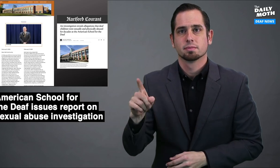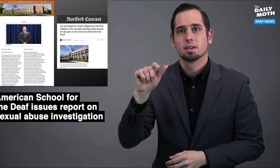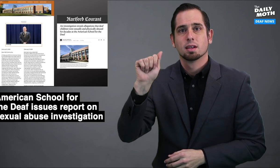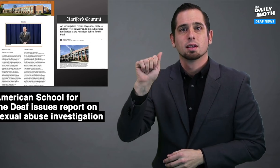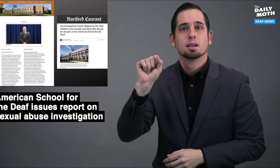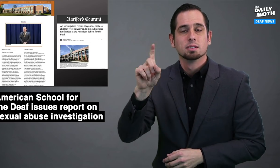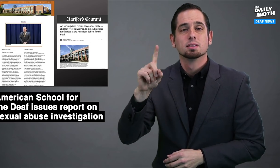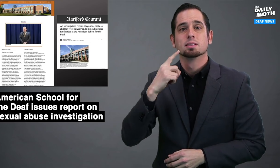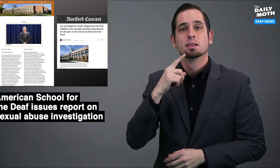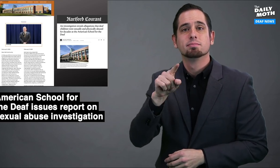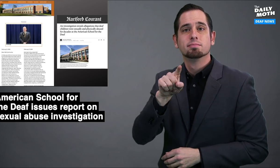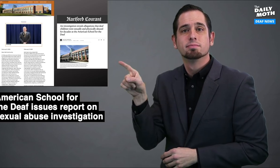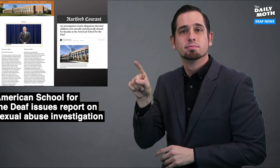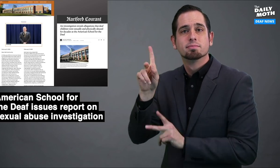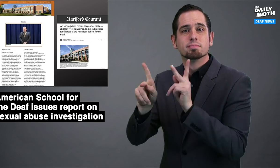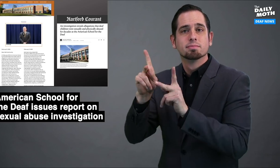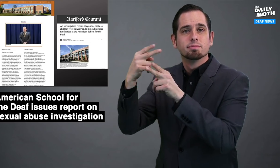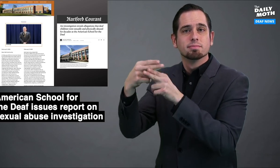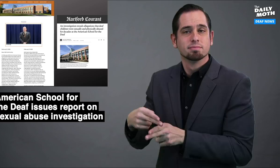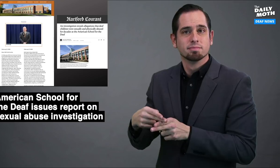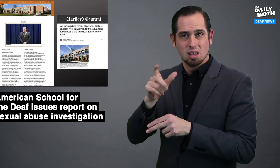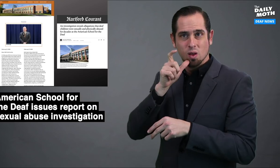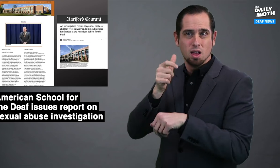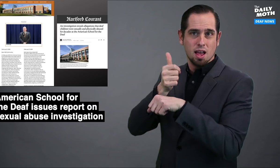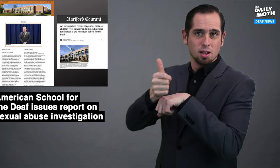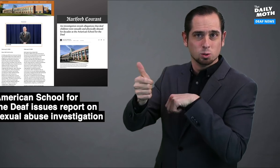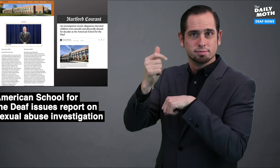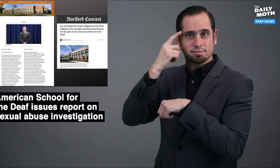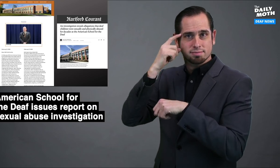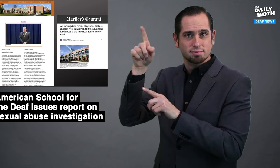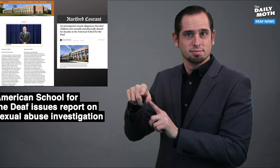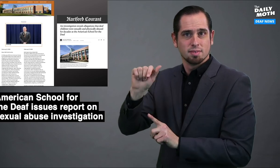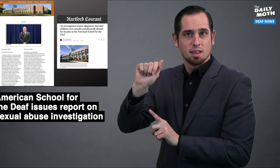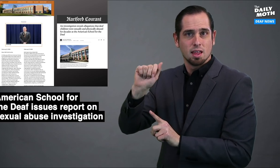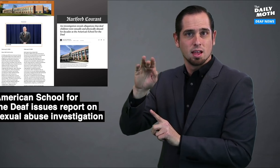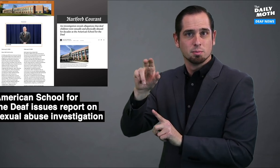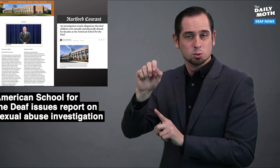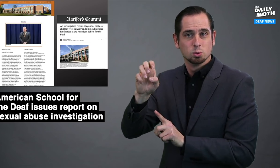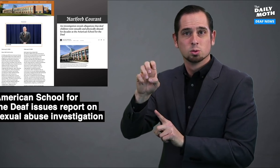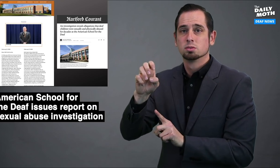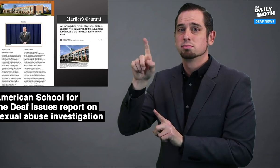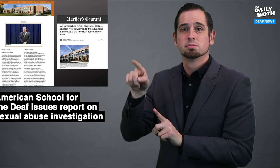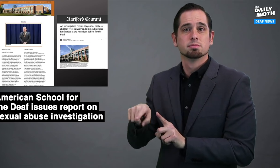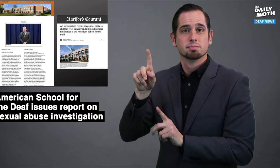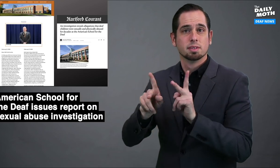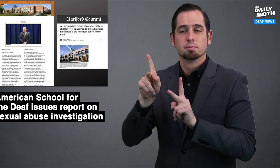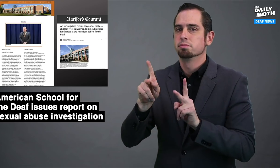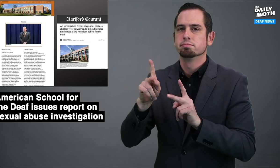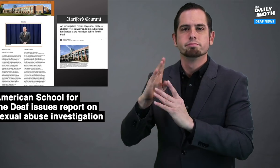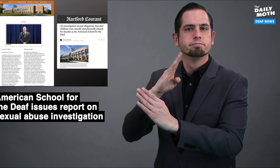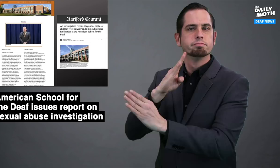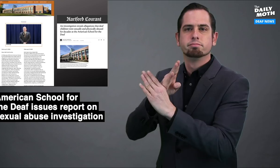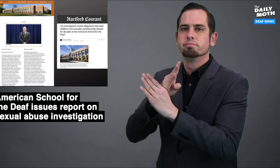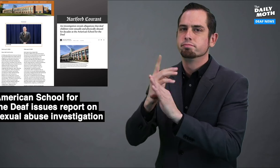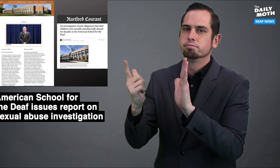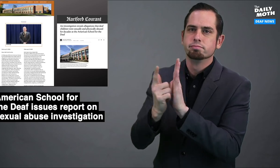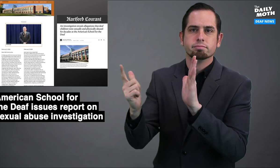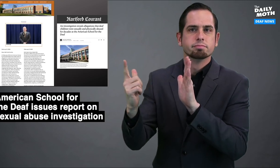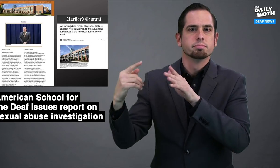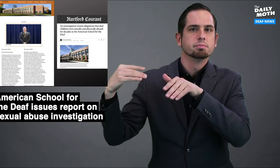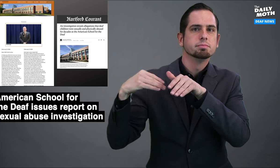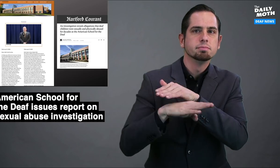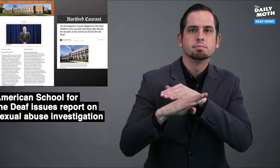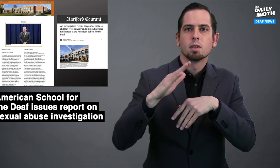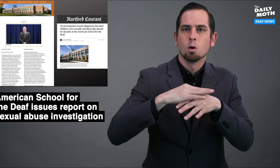ASD said those who are accused of abuse will be barred entry on